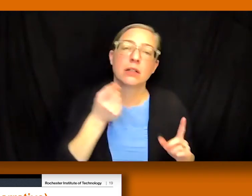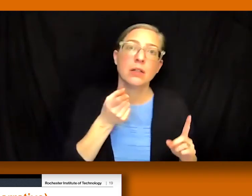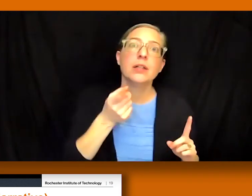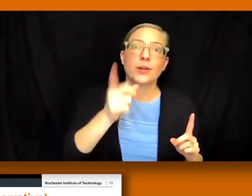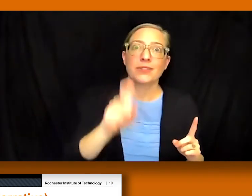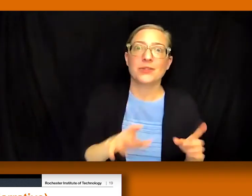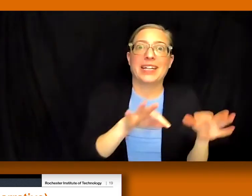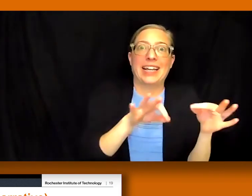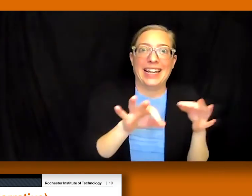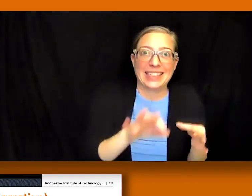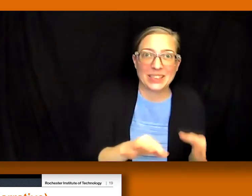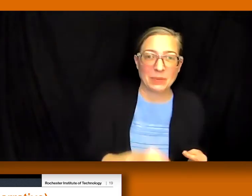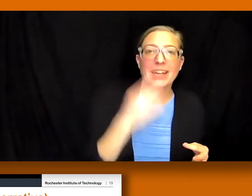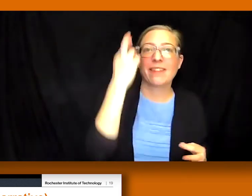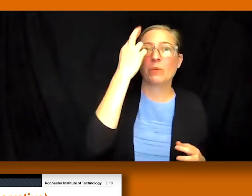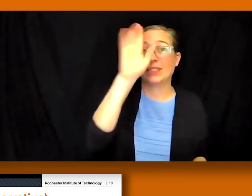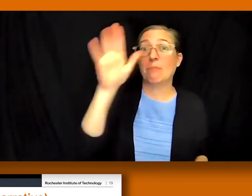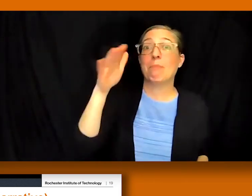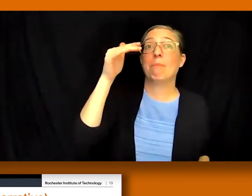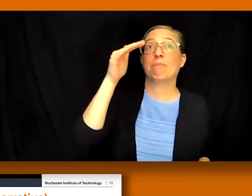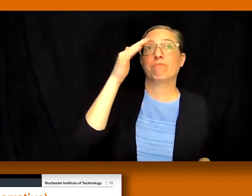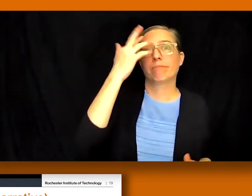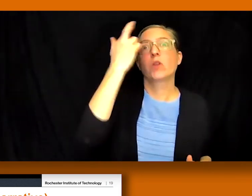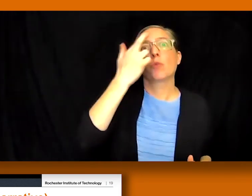Um, you want to explain the roles of your co-PI,